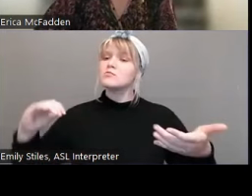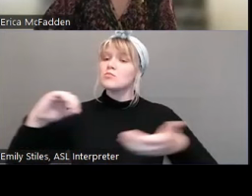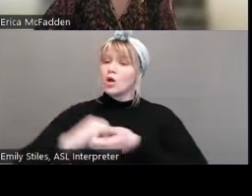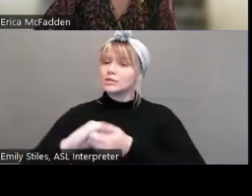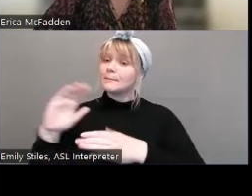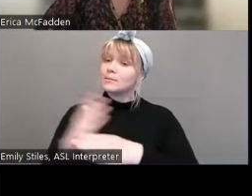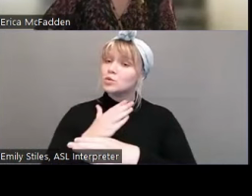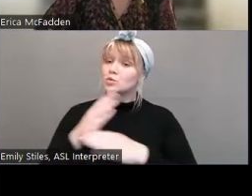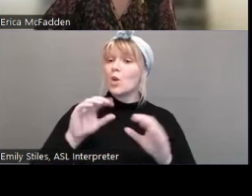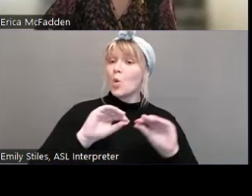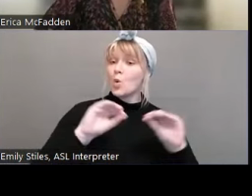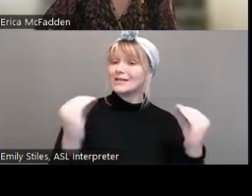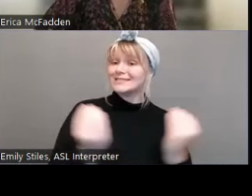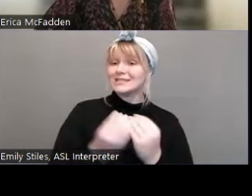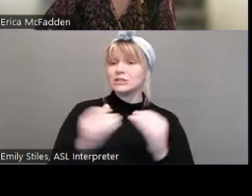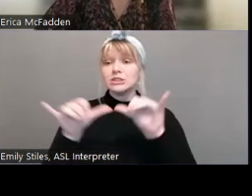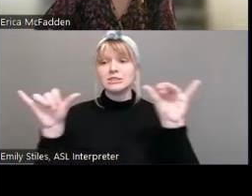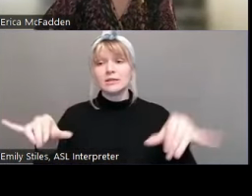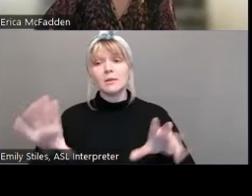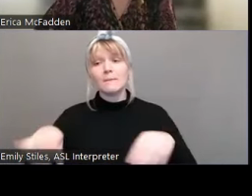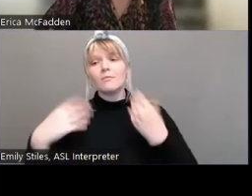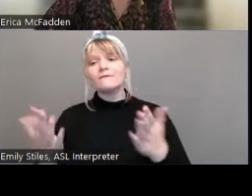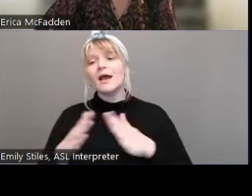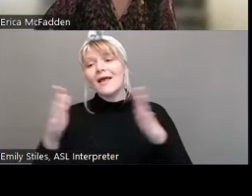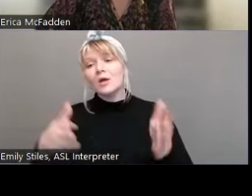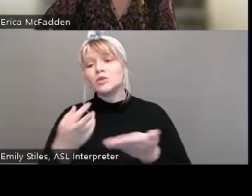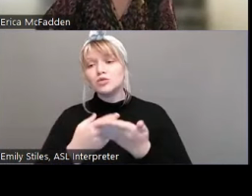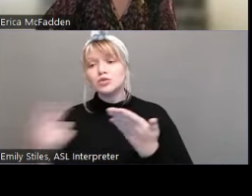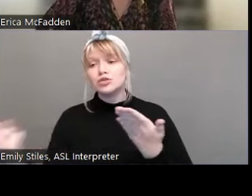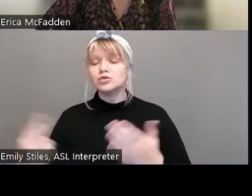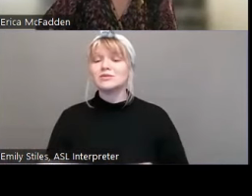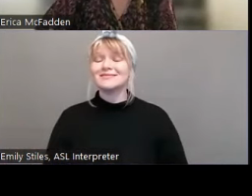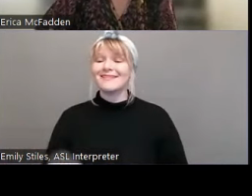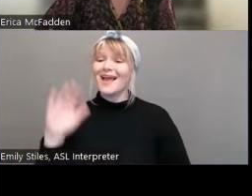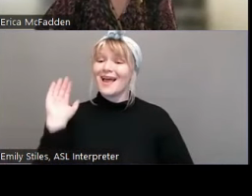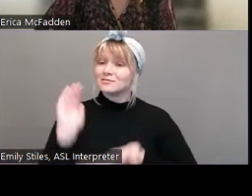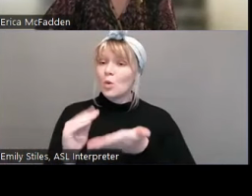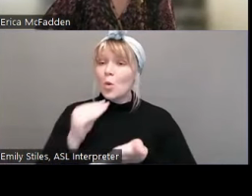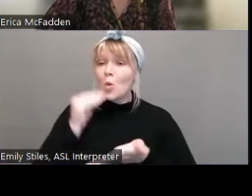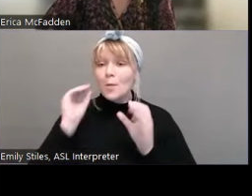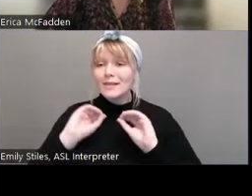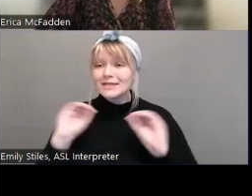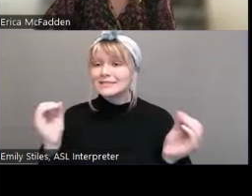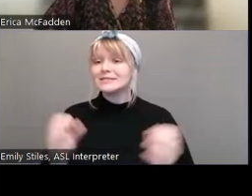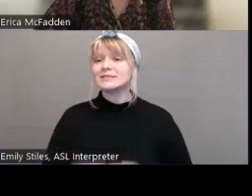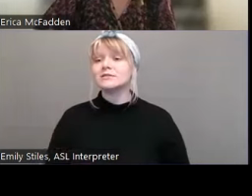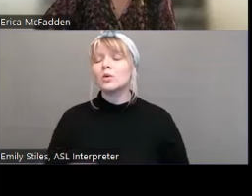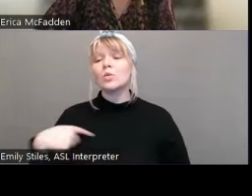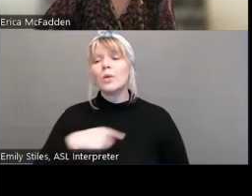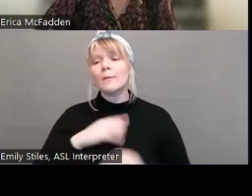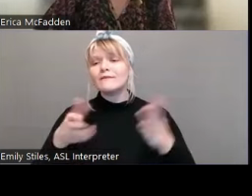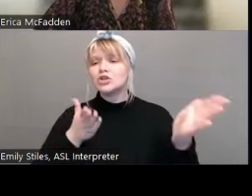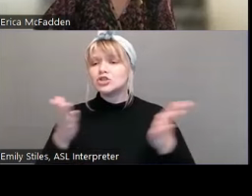that provide housing resources and homelessness services across health care, mental health,